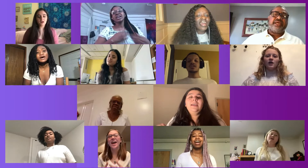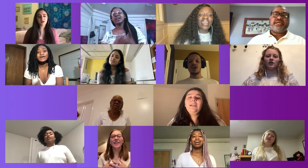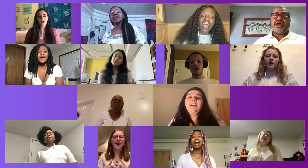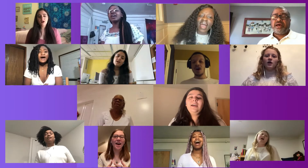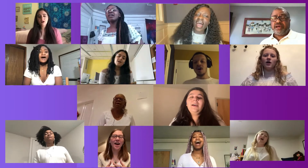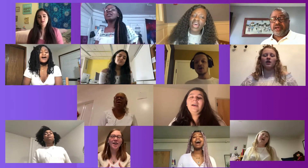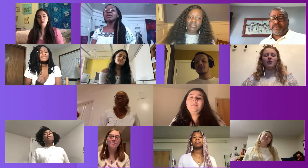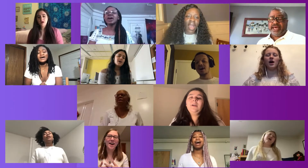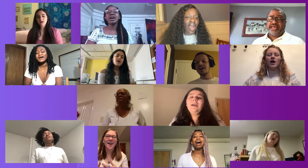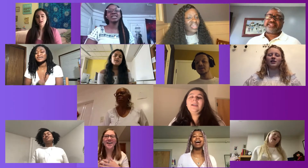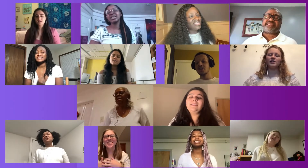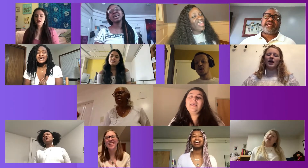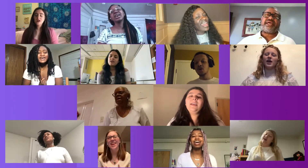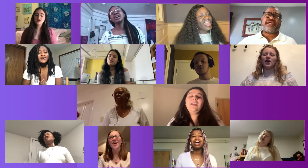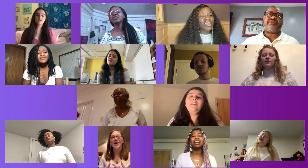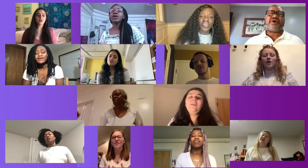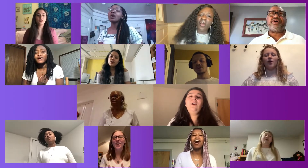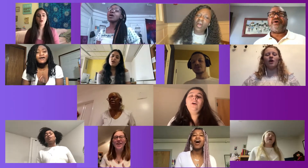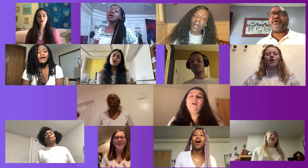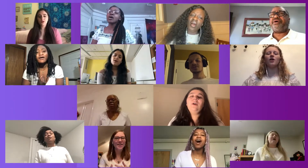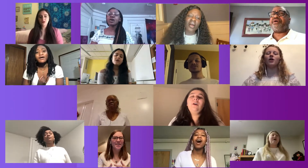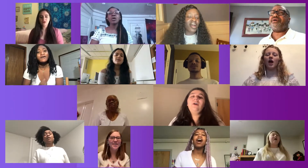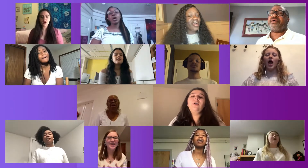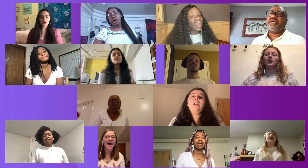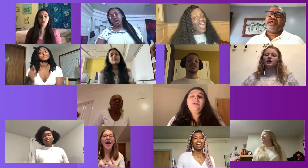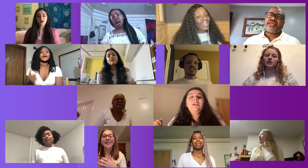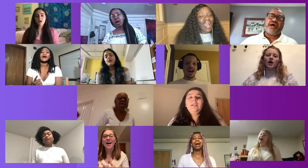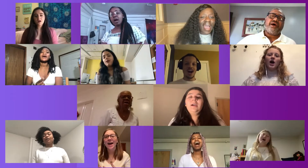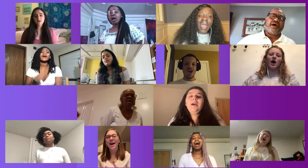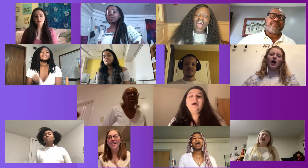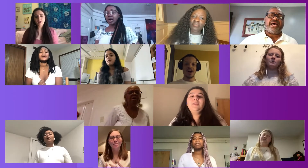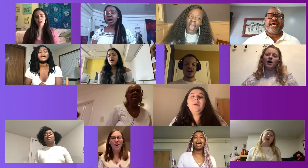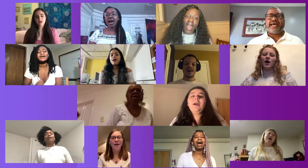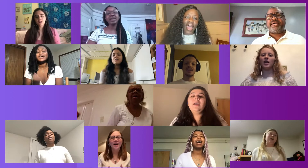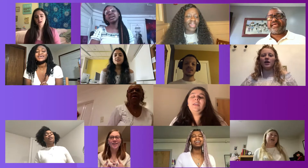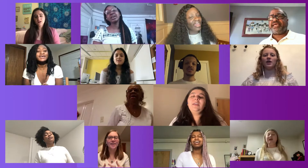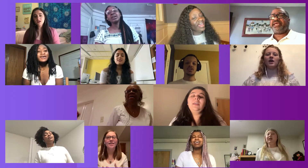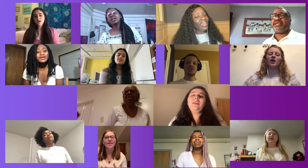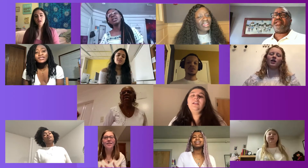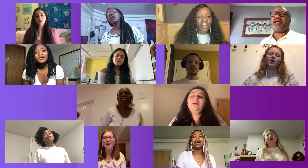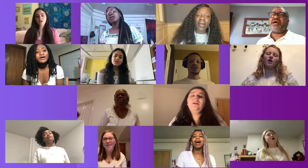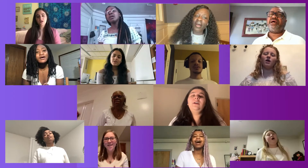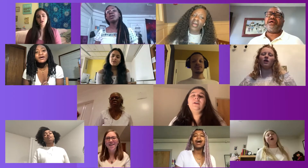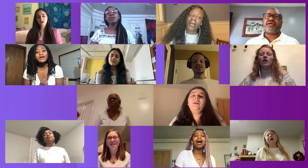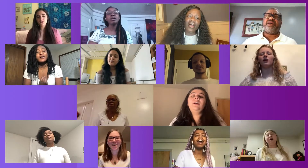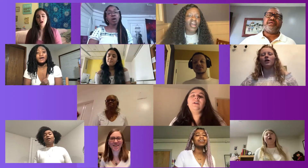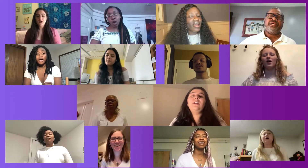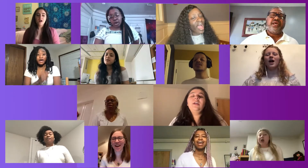God my Savior God my Healer